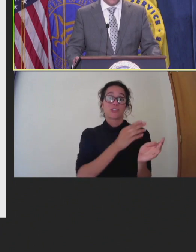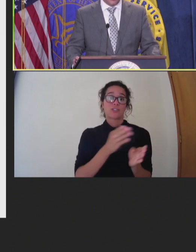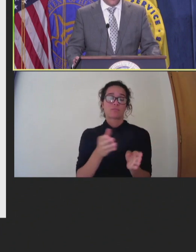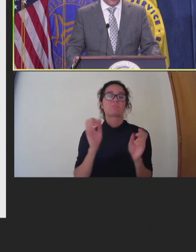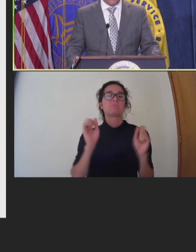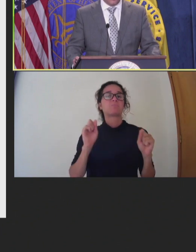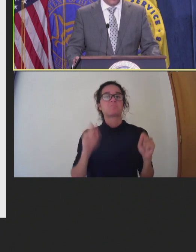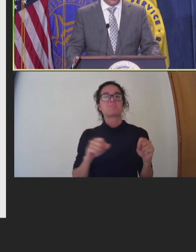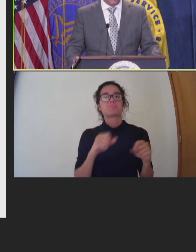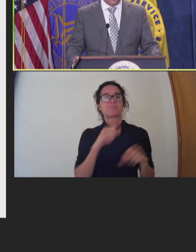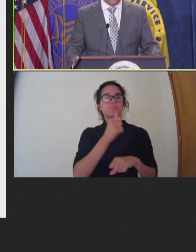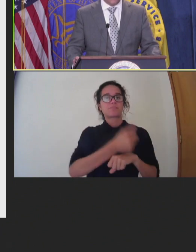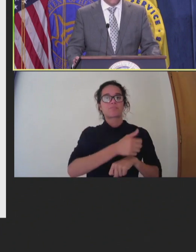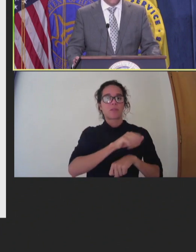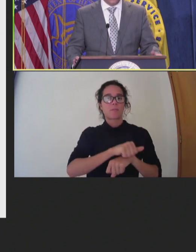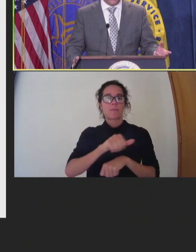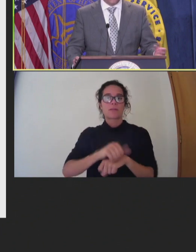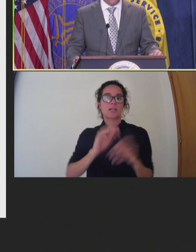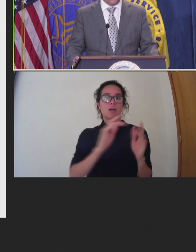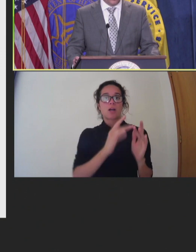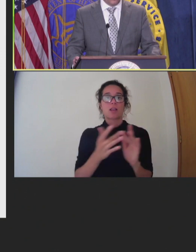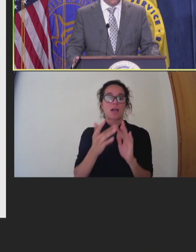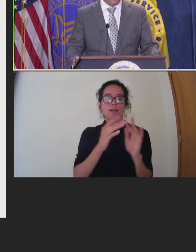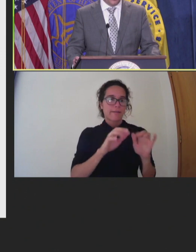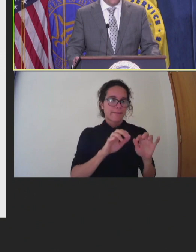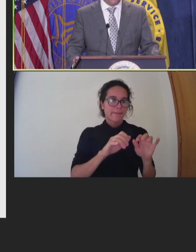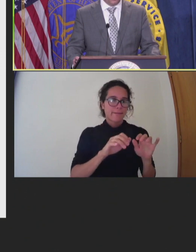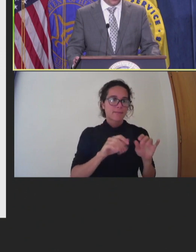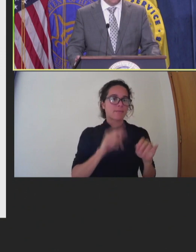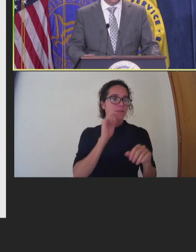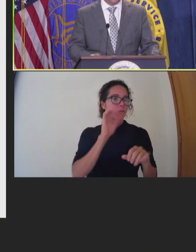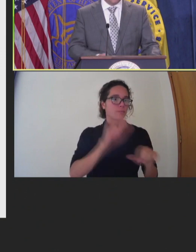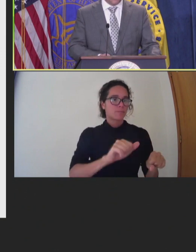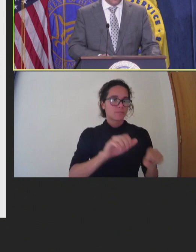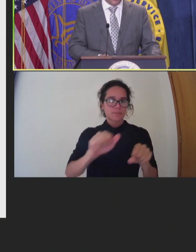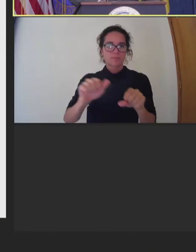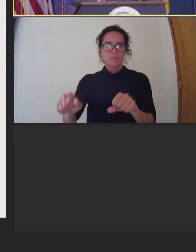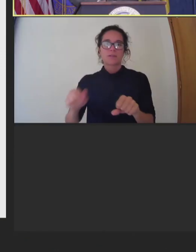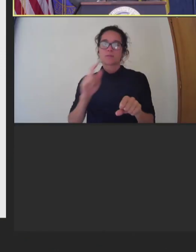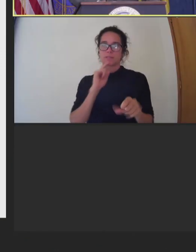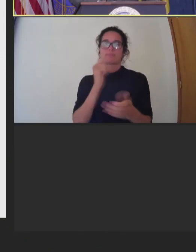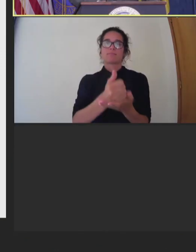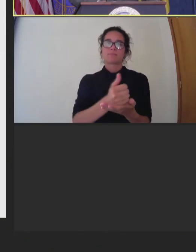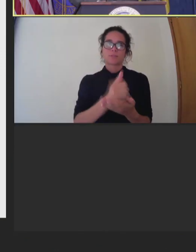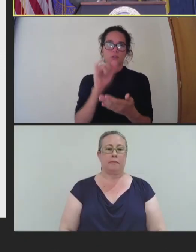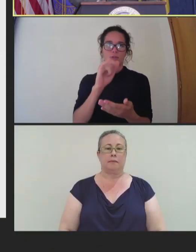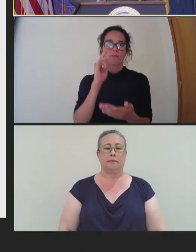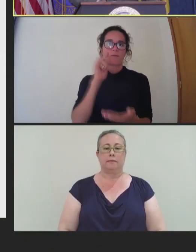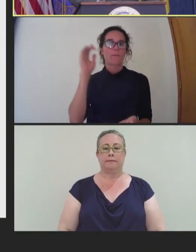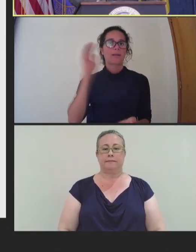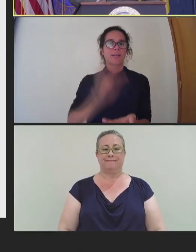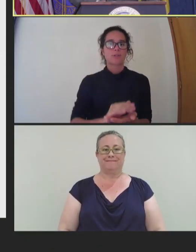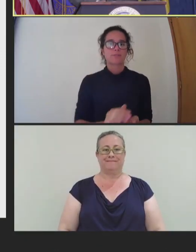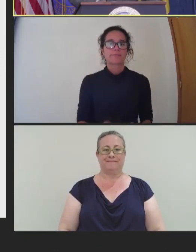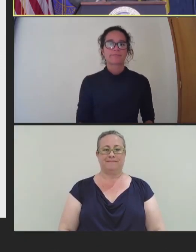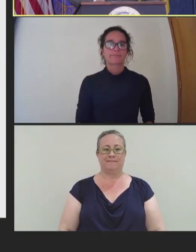the vaccine. That -- this was actually a very helpful piece as well in mitigation.